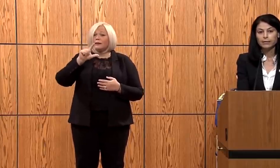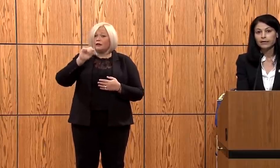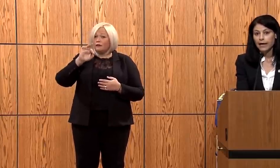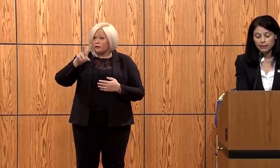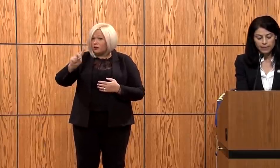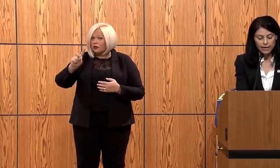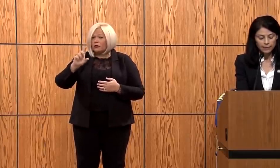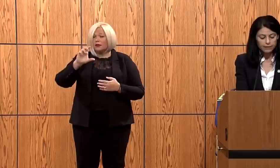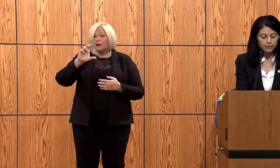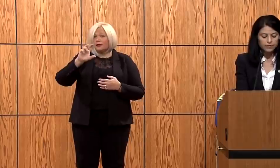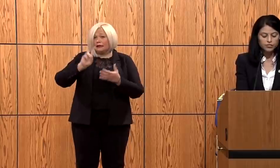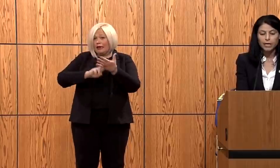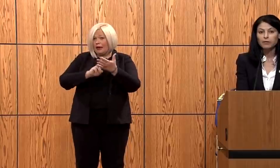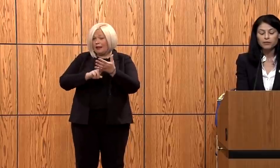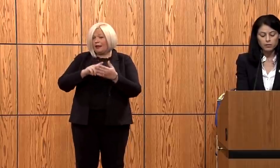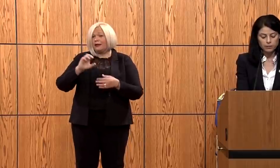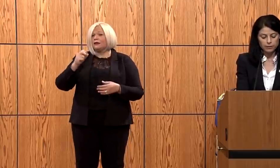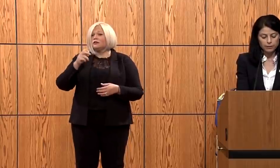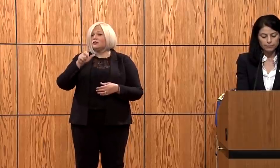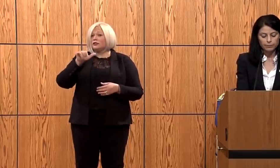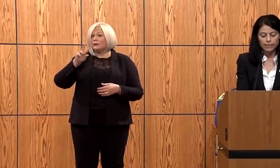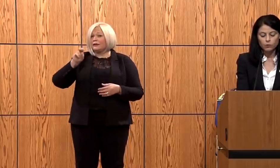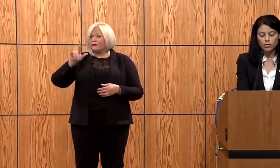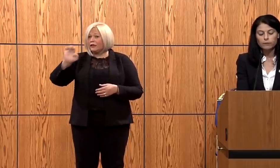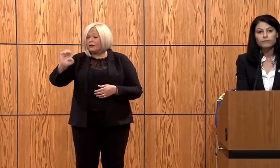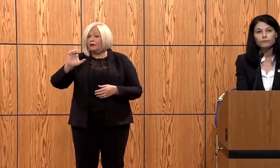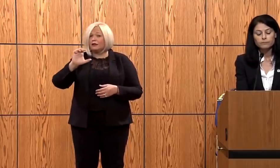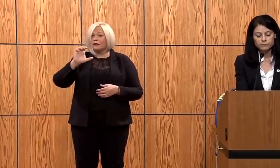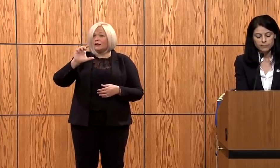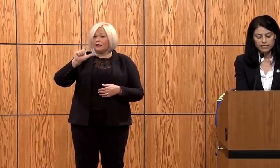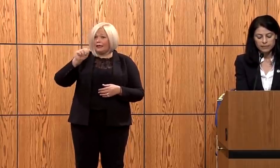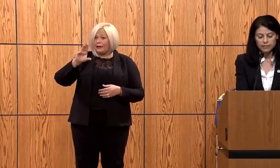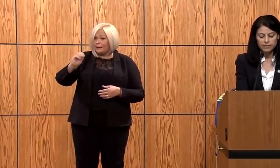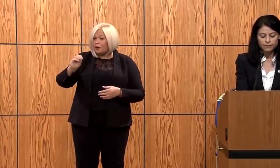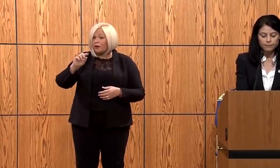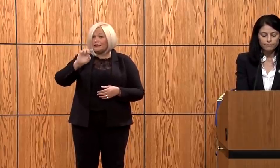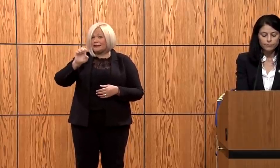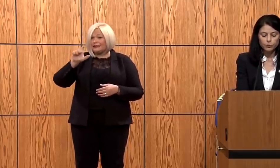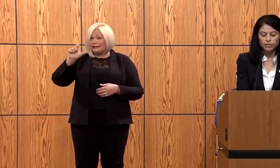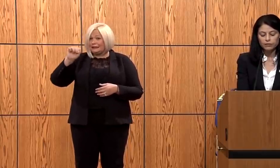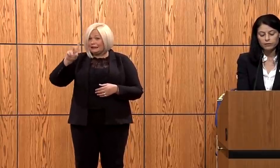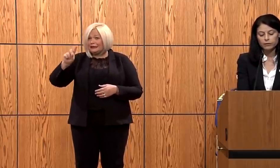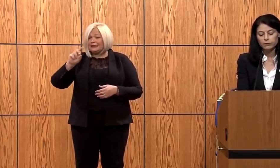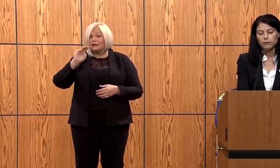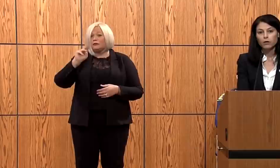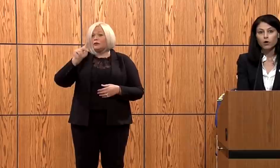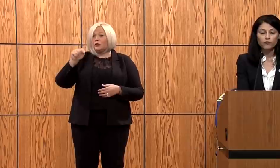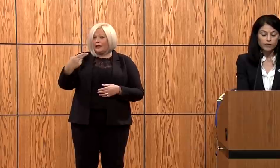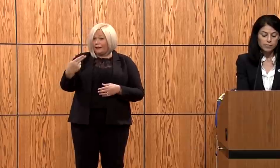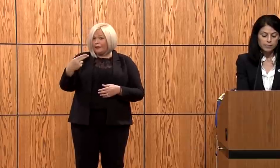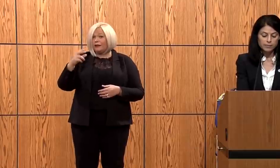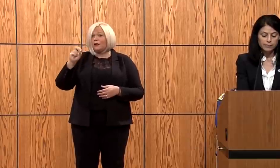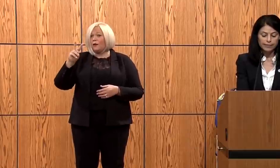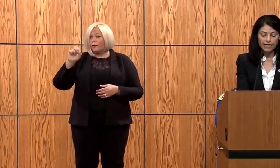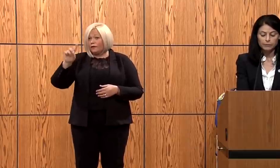HARTLAND, LUTHER, CANTON, ORION TOWNSHIP, WATERFORD, BELLEVILLE, TOWNSHIP, WATERFORD, BELLEVILLE, MILFORD, CADILLAC, SHELBYVILLE,